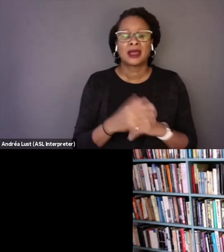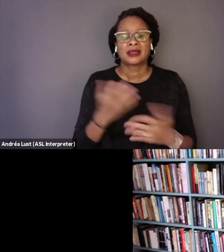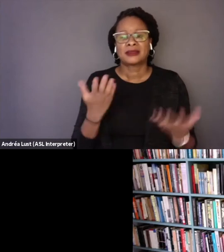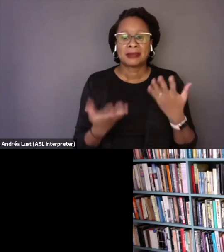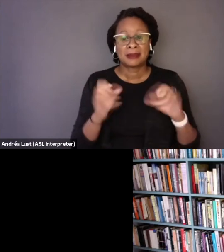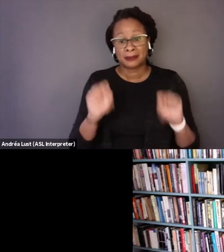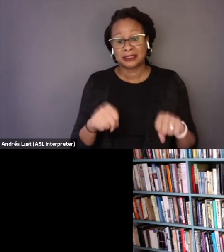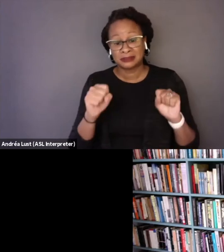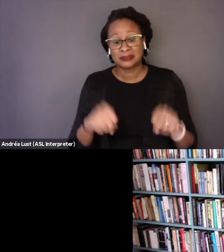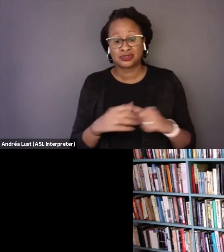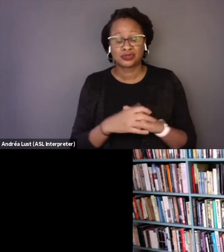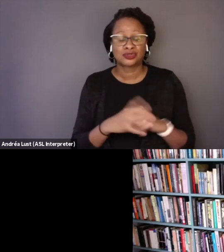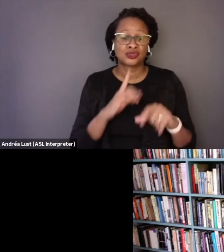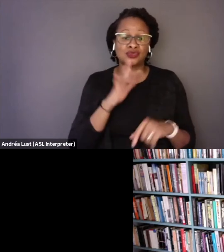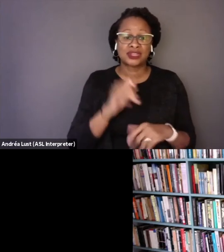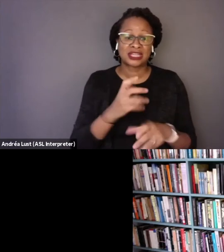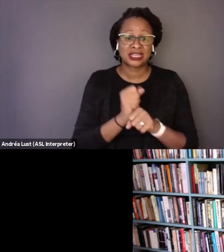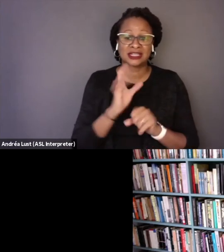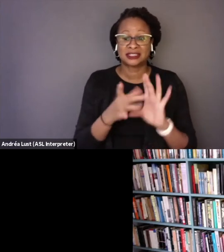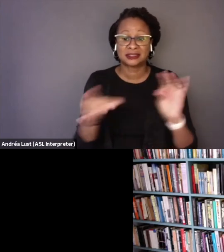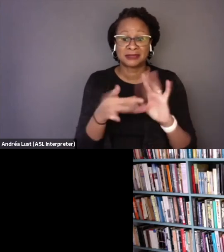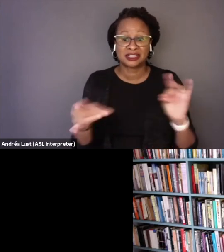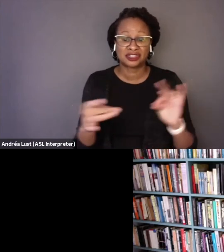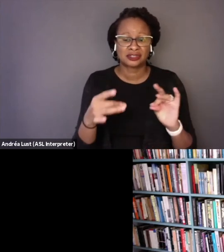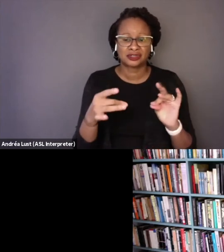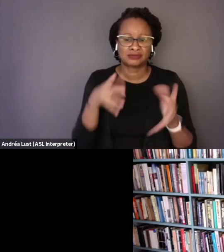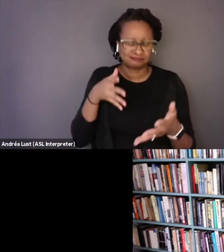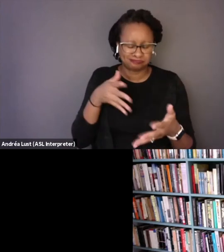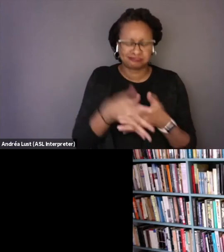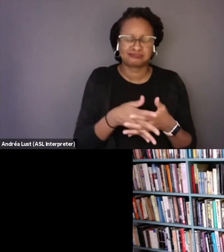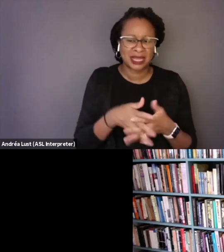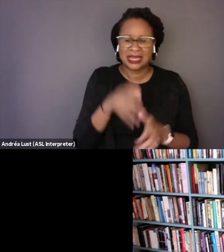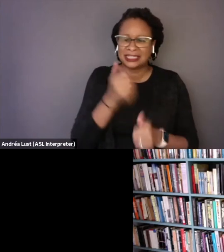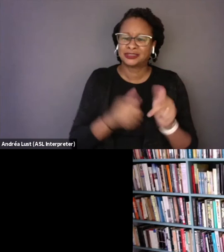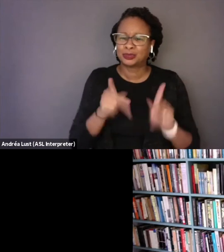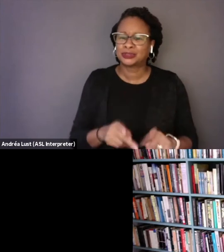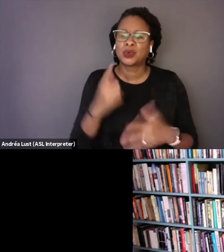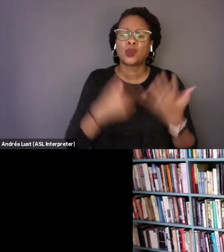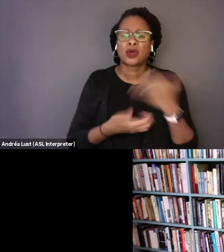to really get his message to sink in. But what overall did you think in terms of